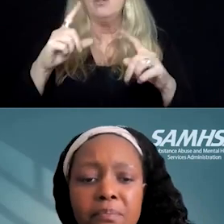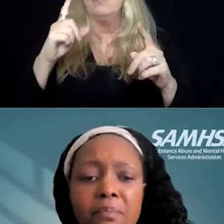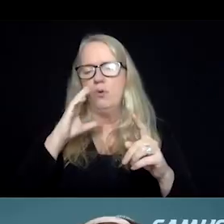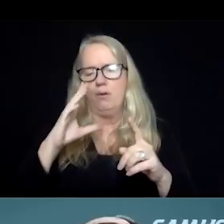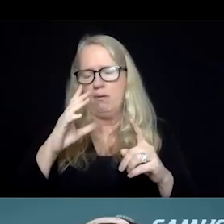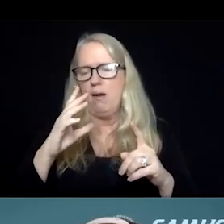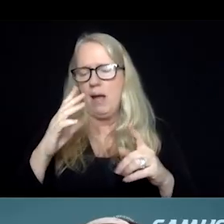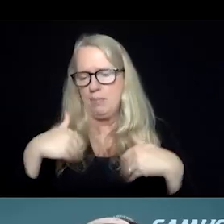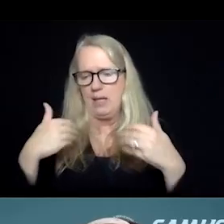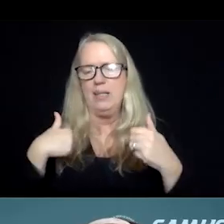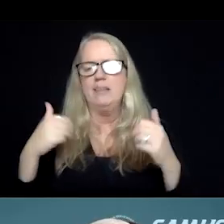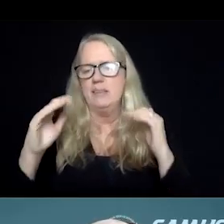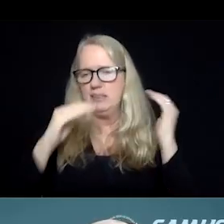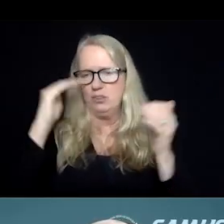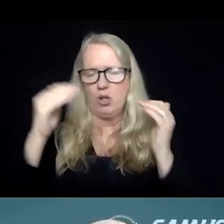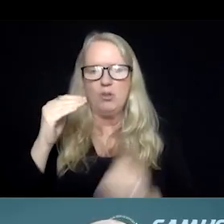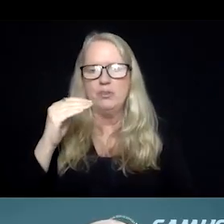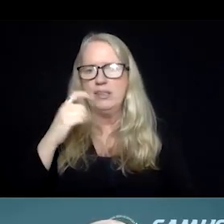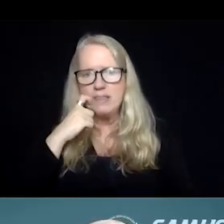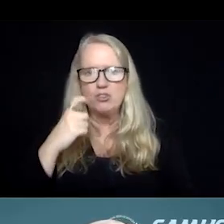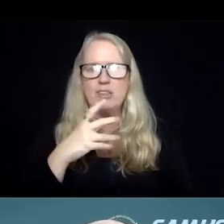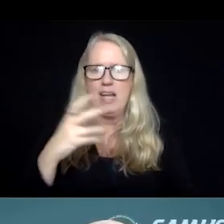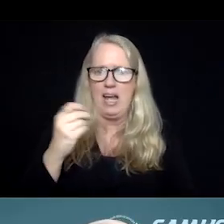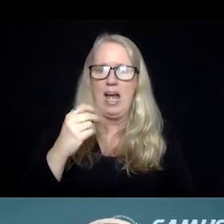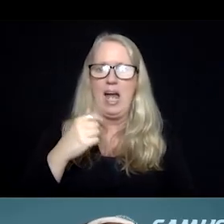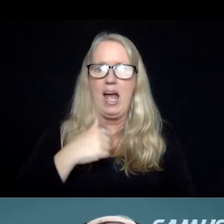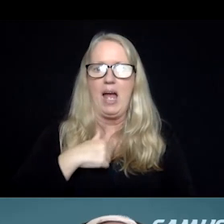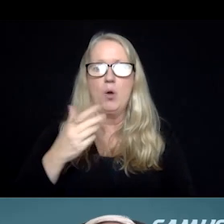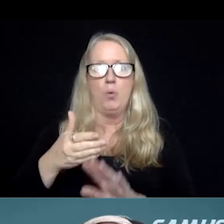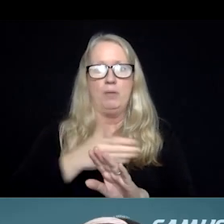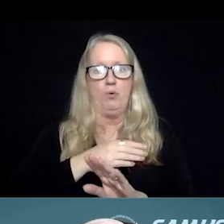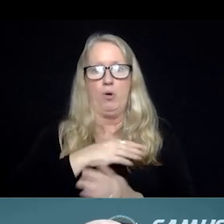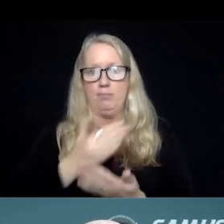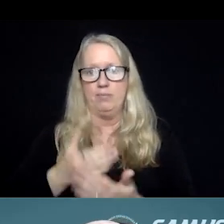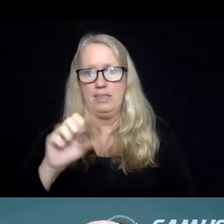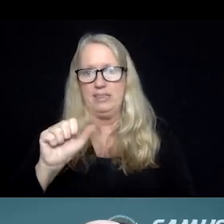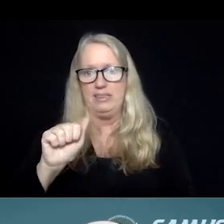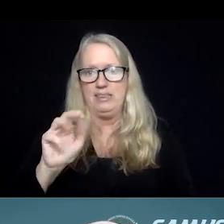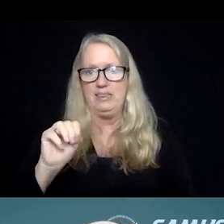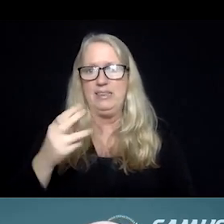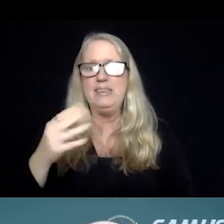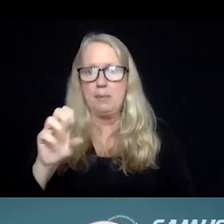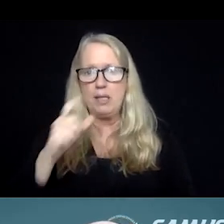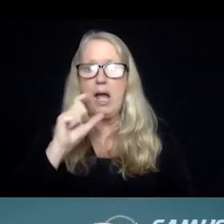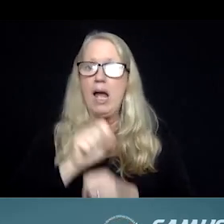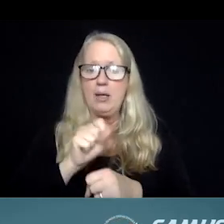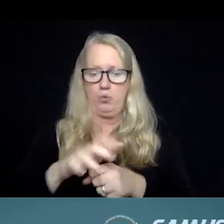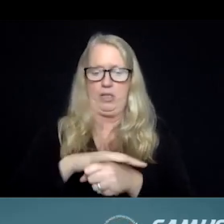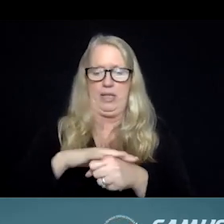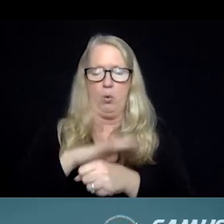BEFORE I CAME DO SAMHSA, I WAS WORKING IN LOCAL GOVERNMENT